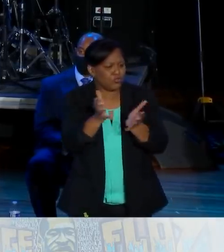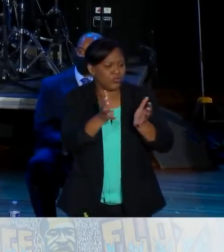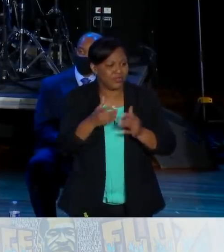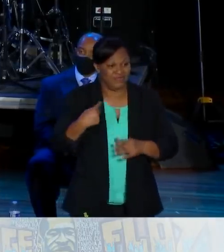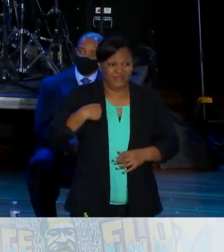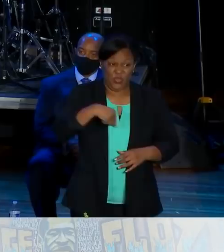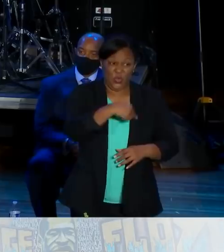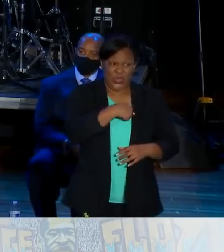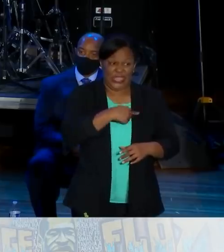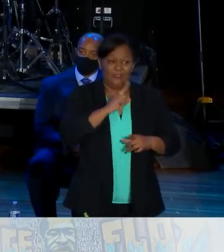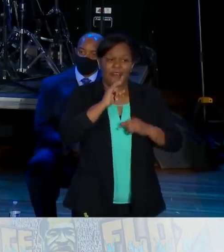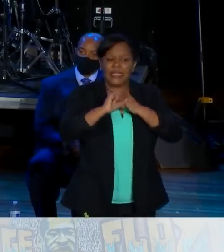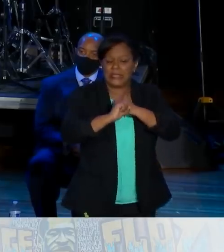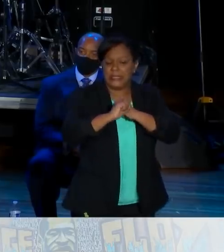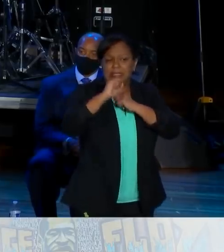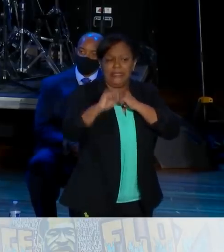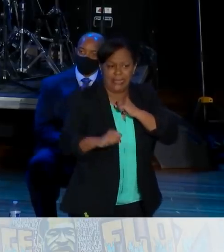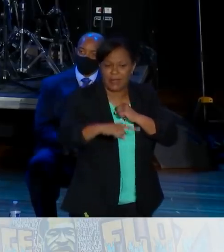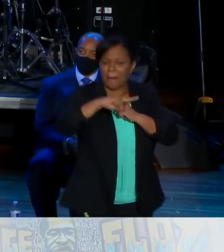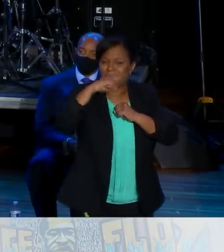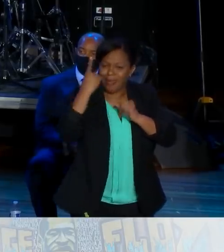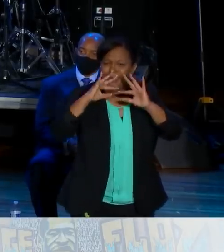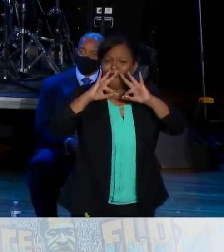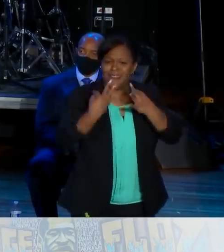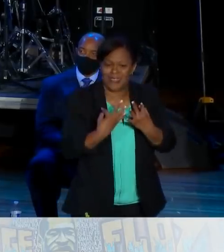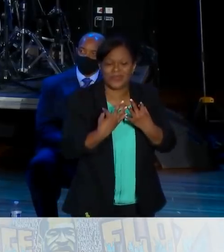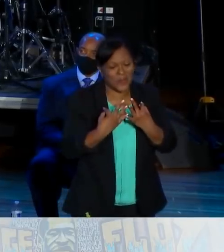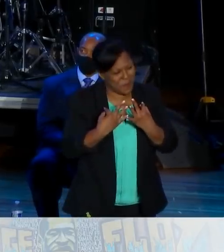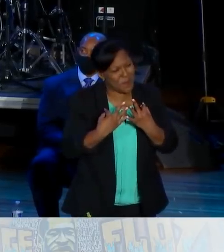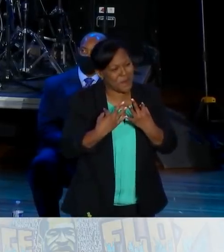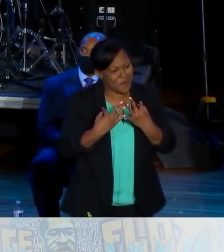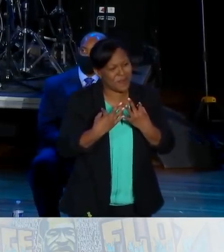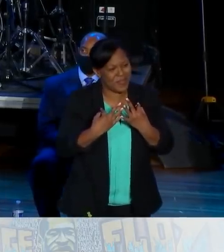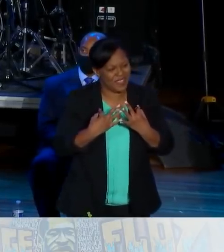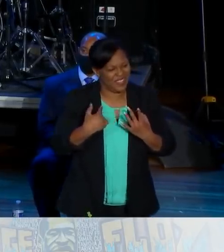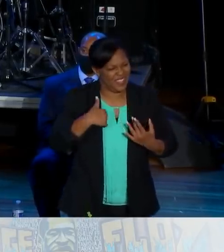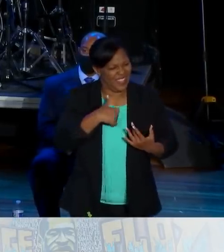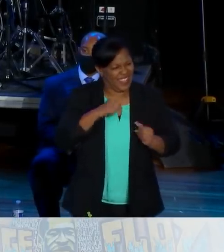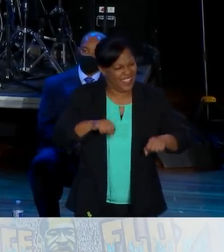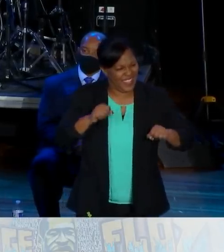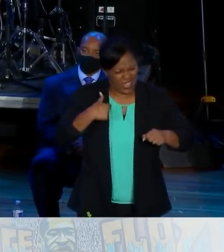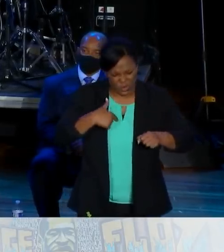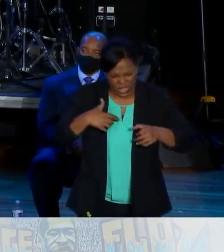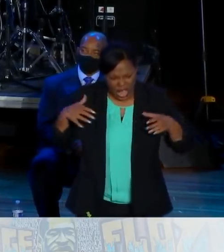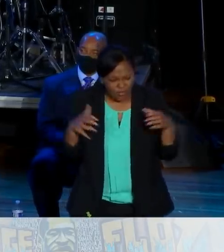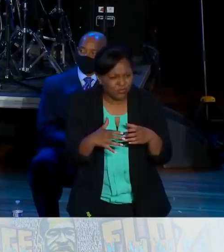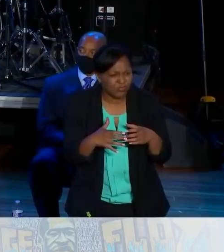WITH TYLER PERRY AND IT WAS PRETTY PROFOUND, BECAUSE THEY